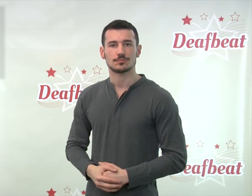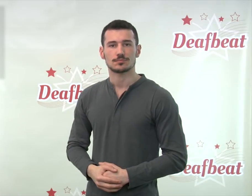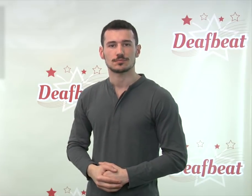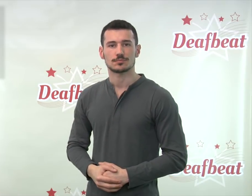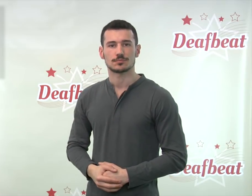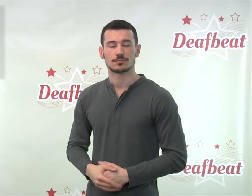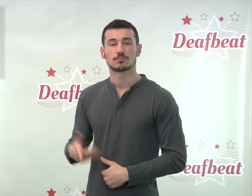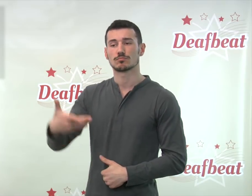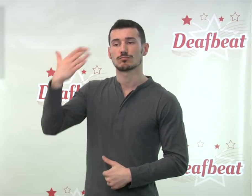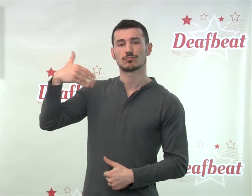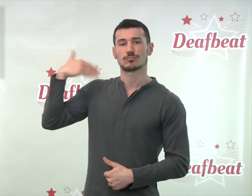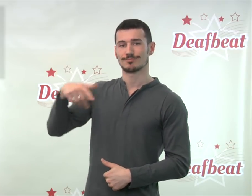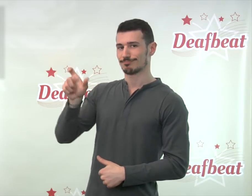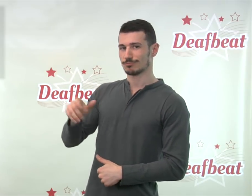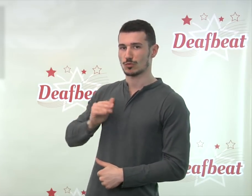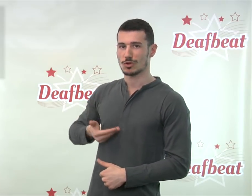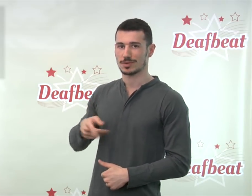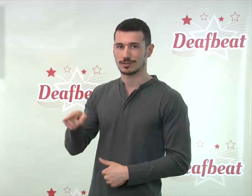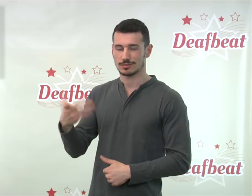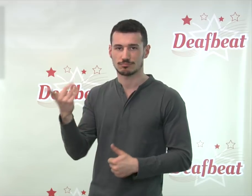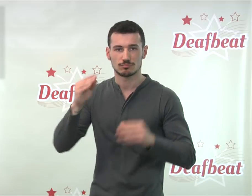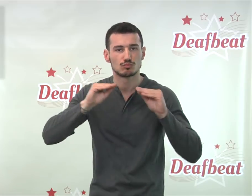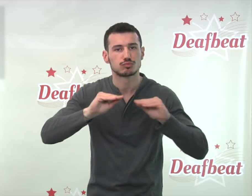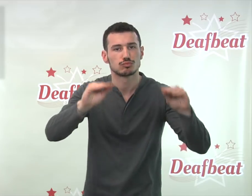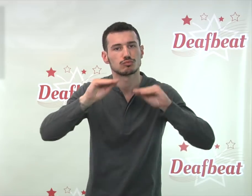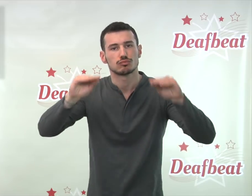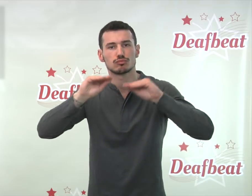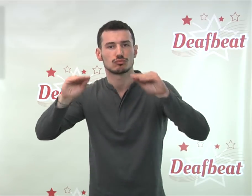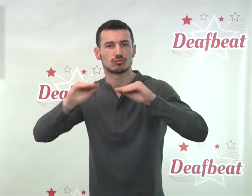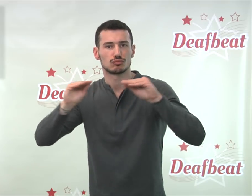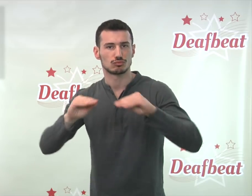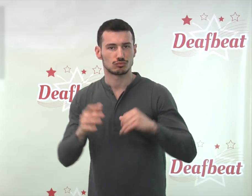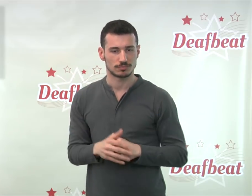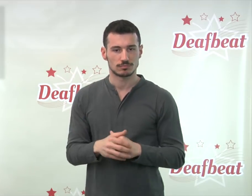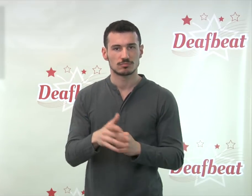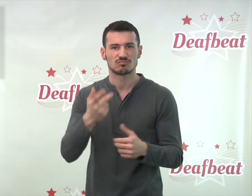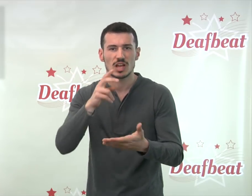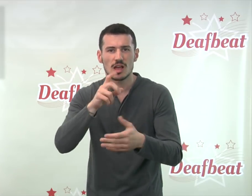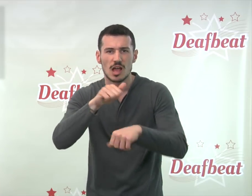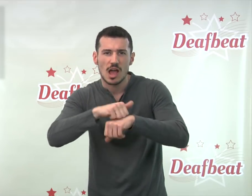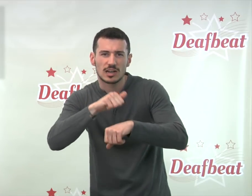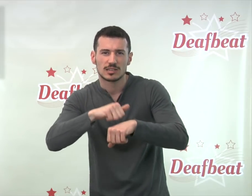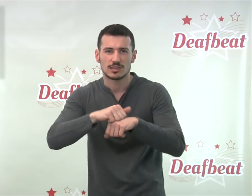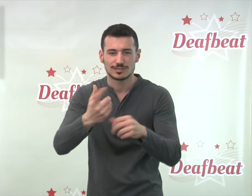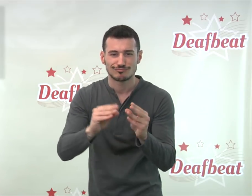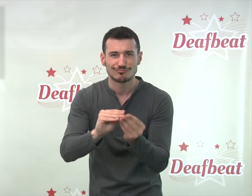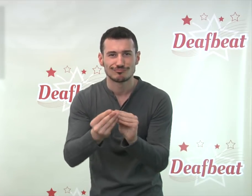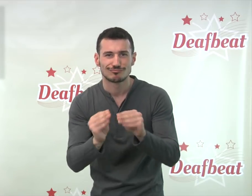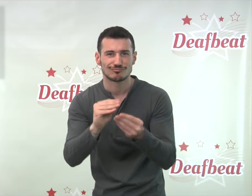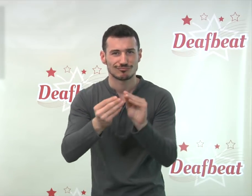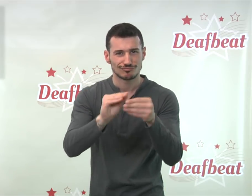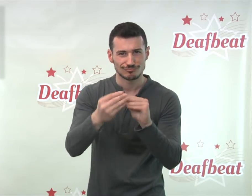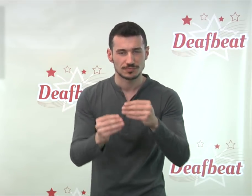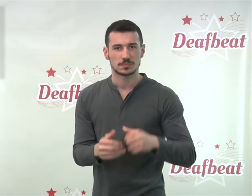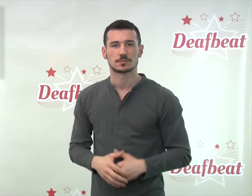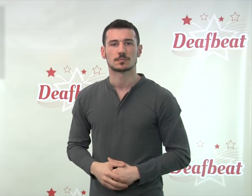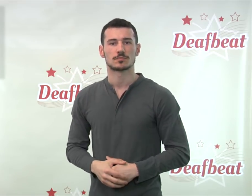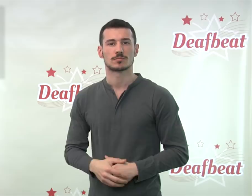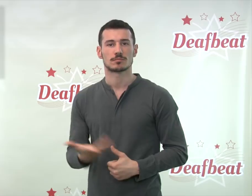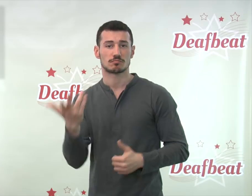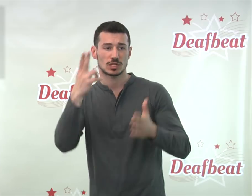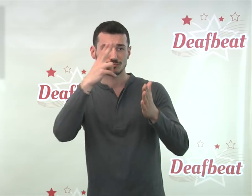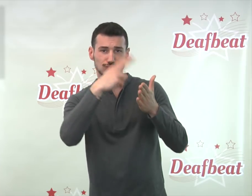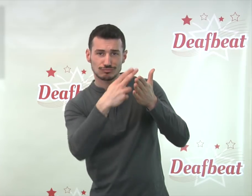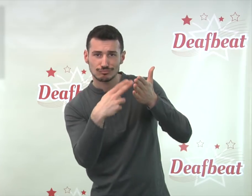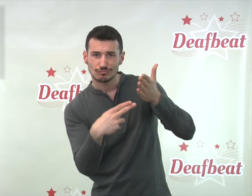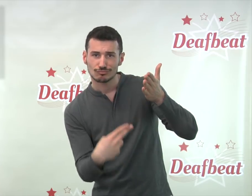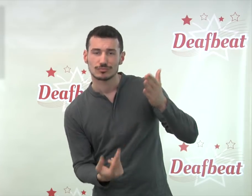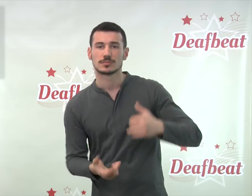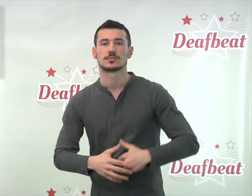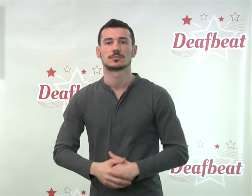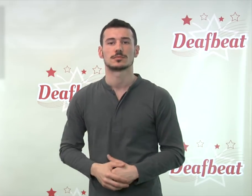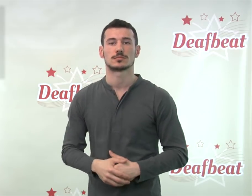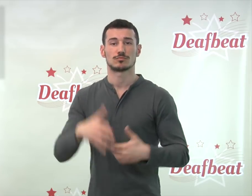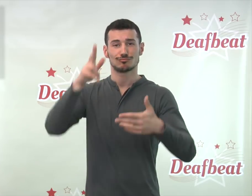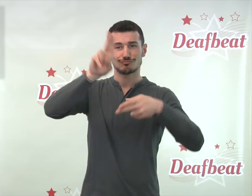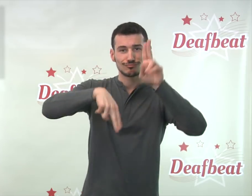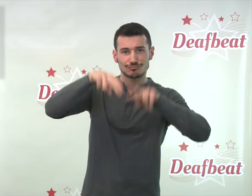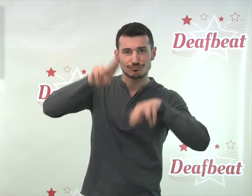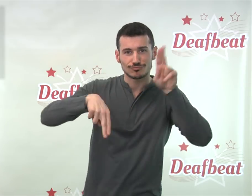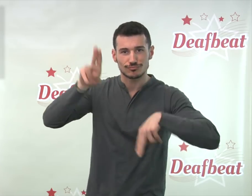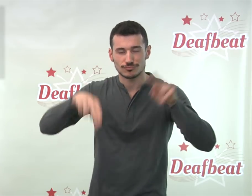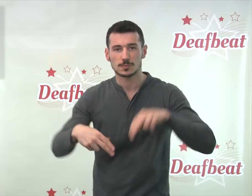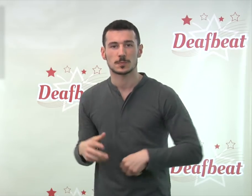of artwork. She has led many workshops in ceramics, drawings